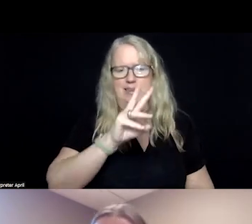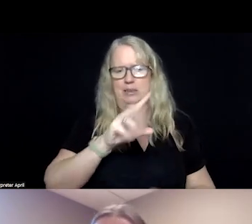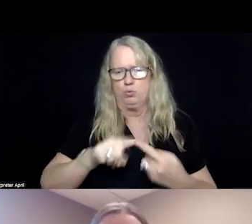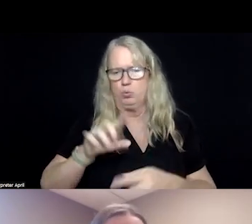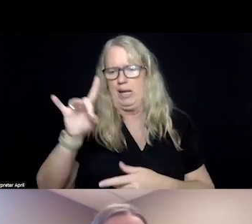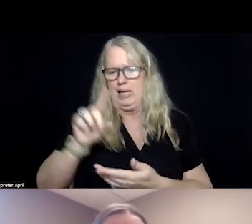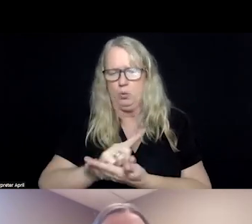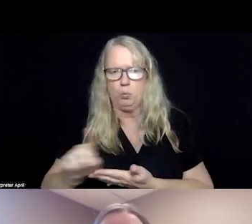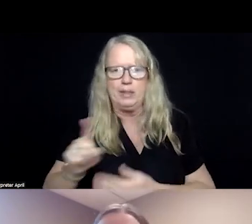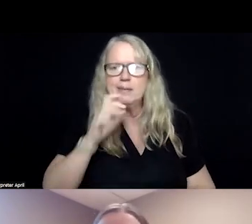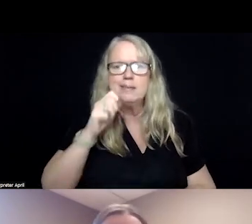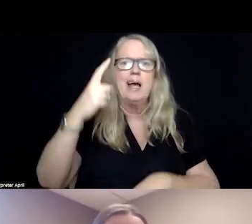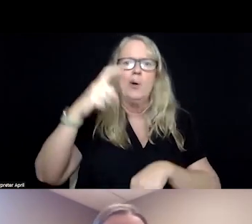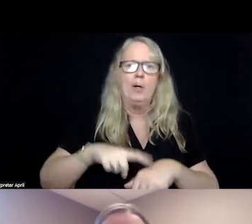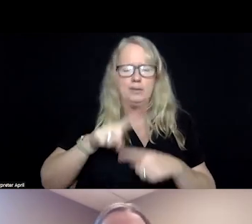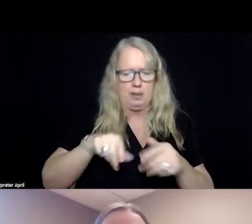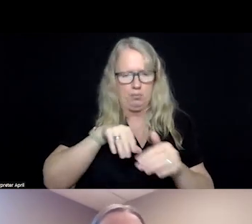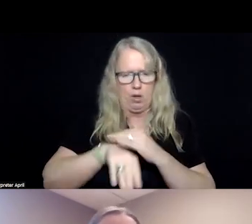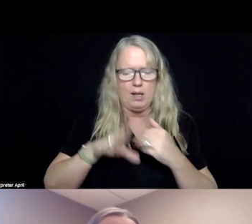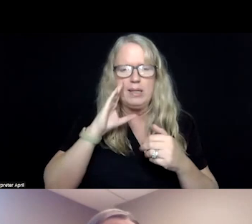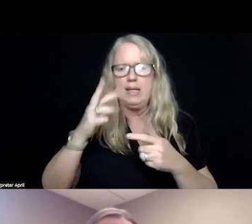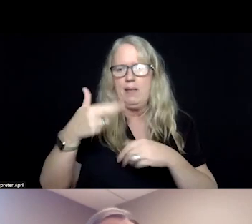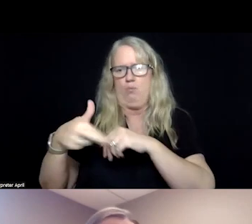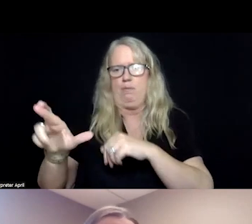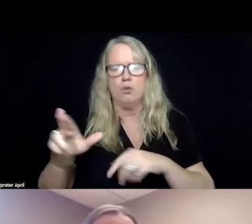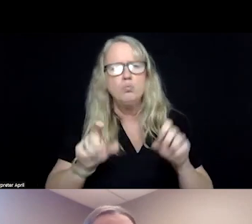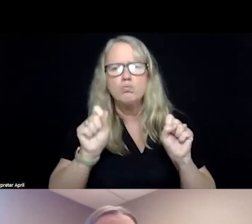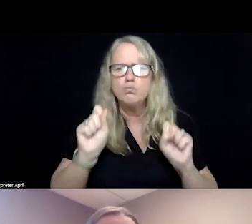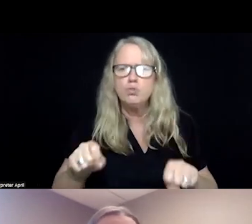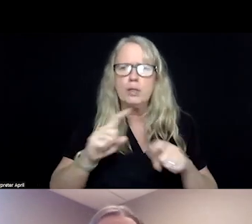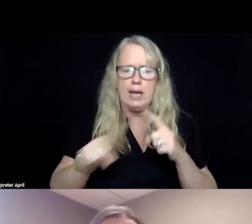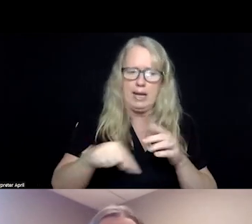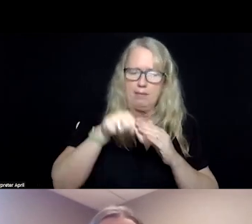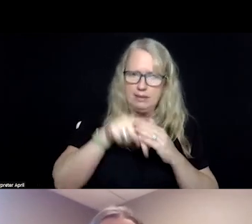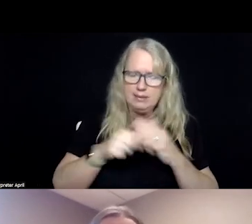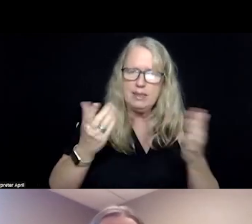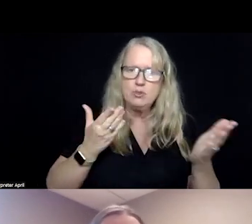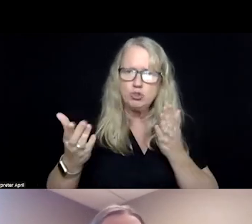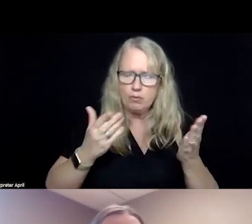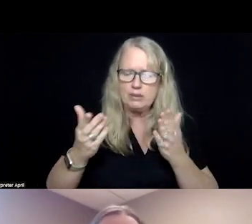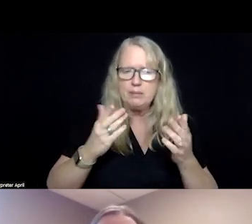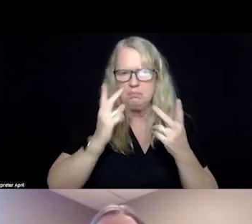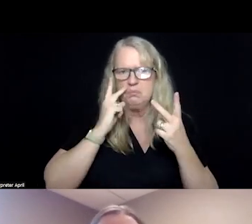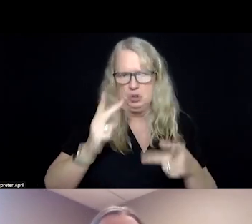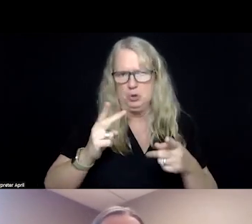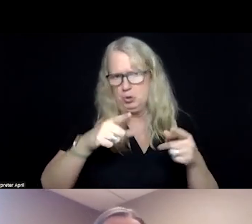IS NOT A ONE TIME WALK IN AND YOU WALK OUT.